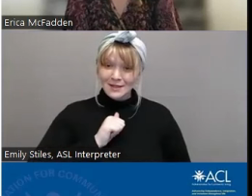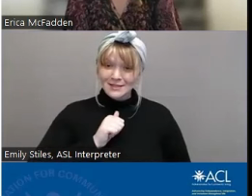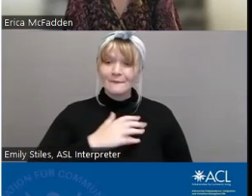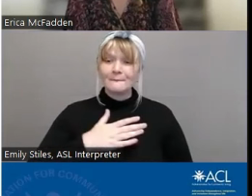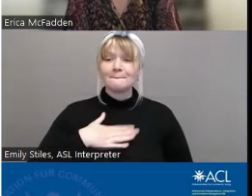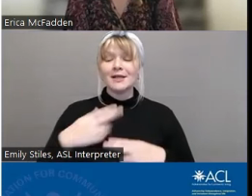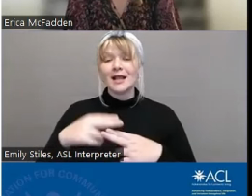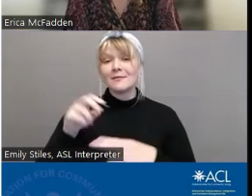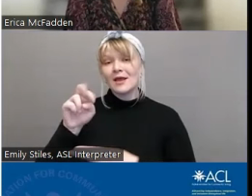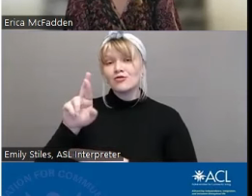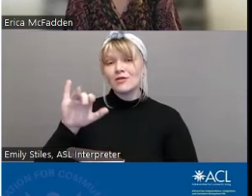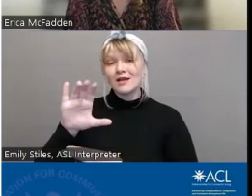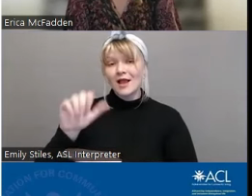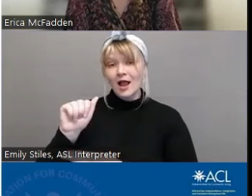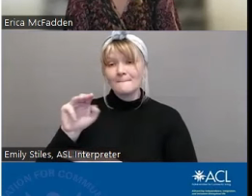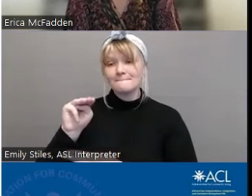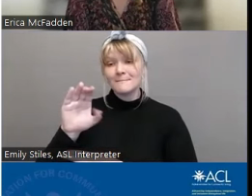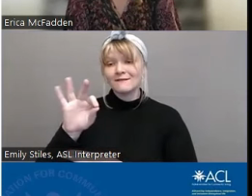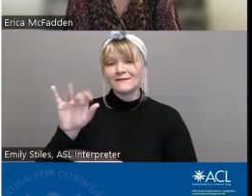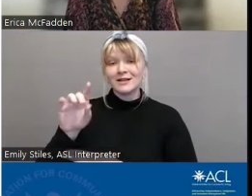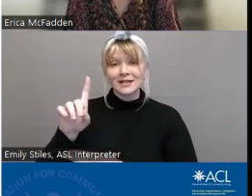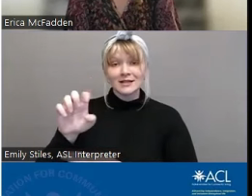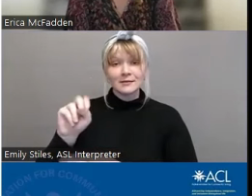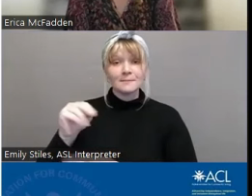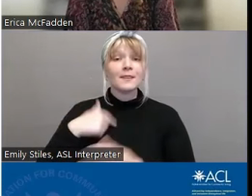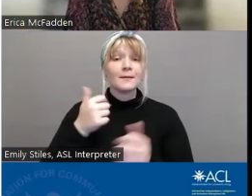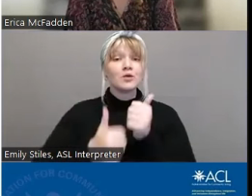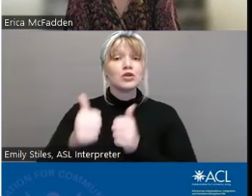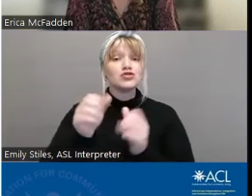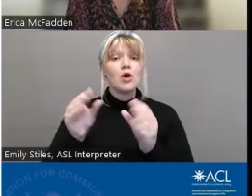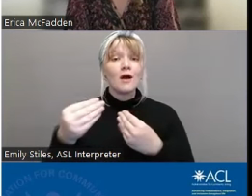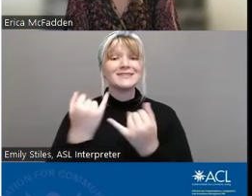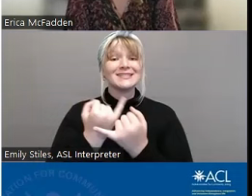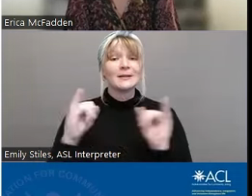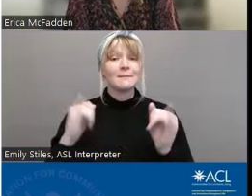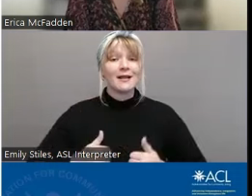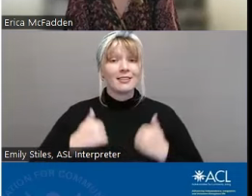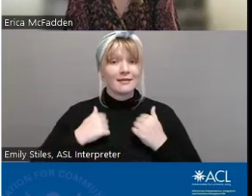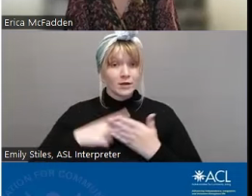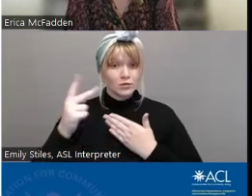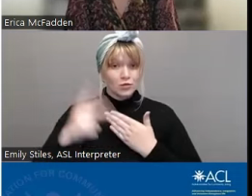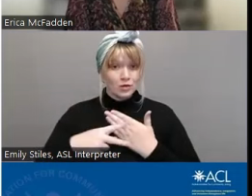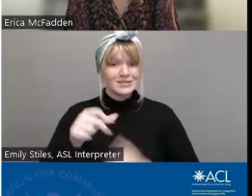I'm the director of the Office of Independent Living Programs at the Administration for Community Living.